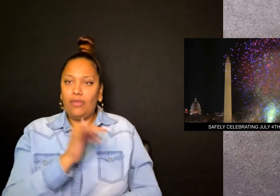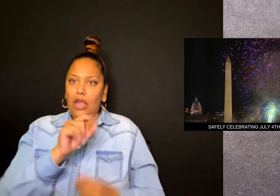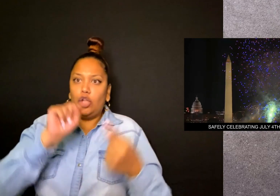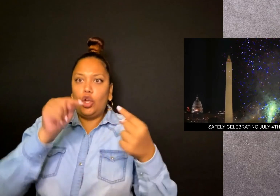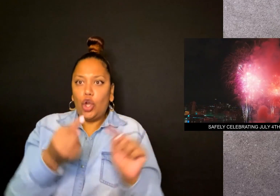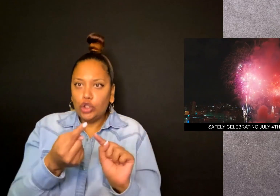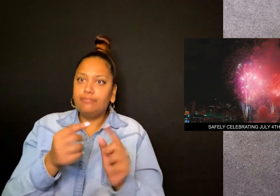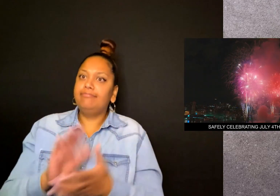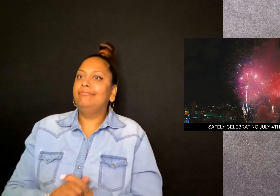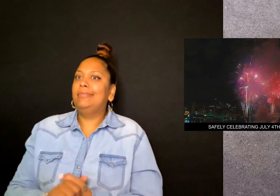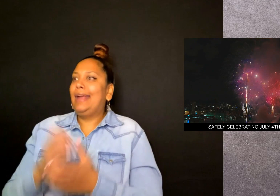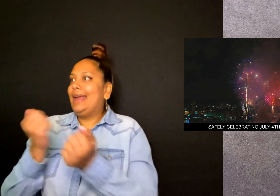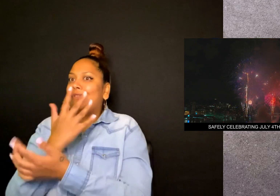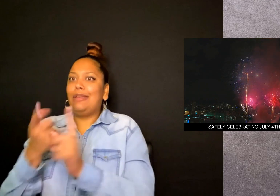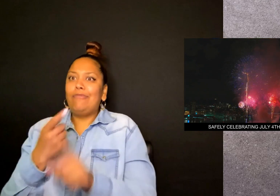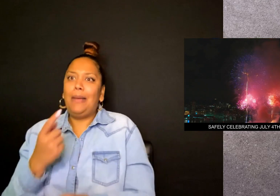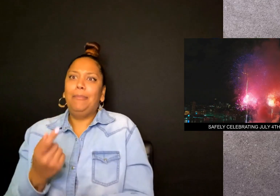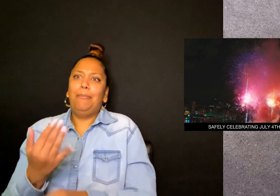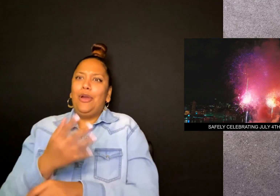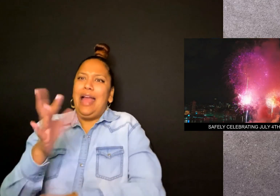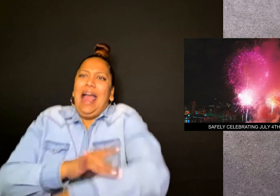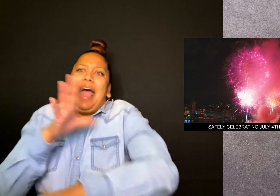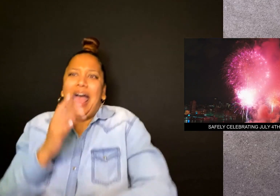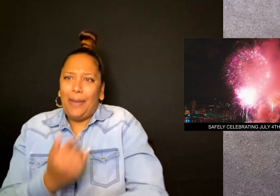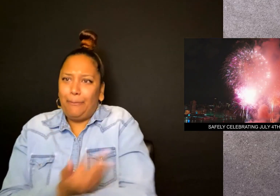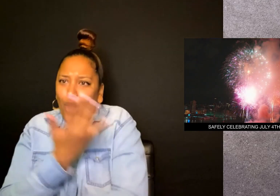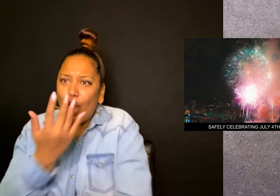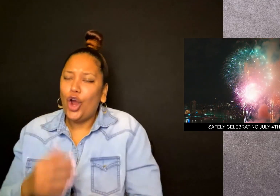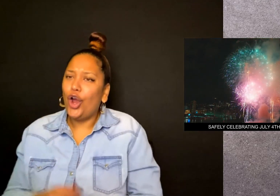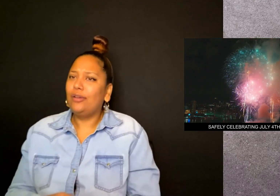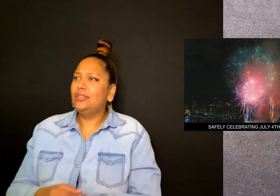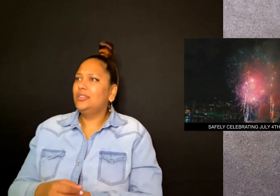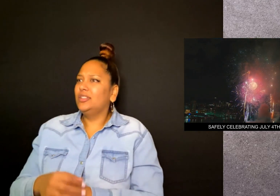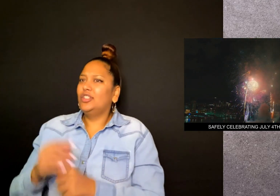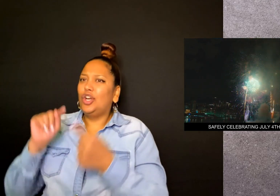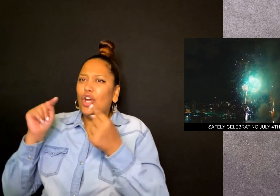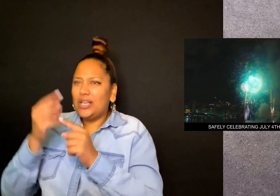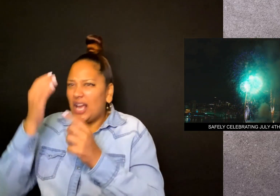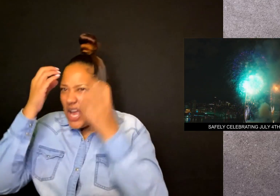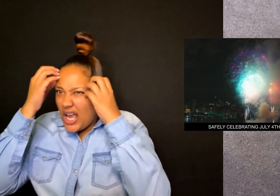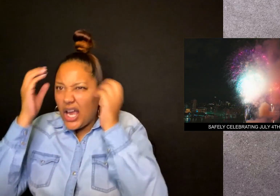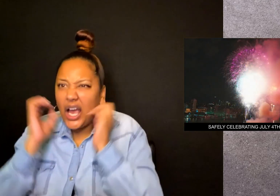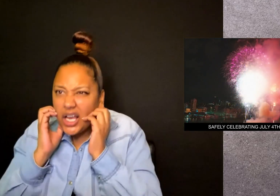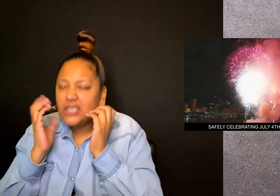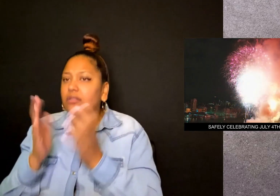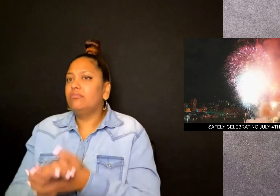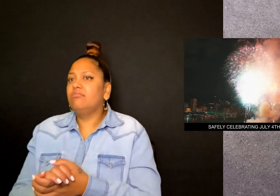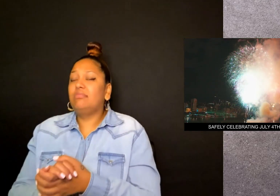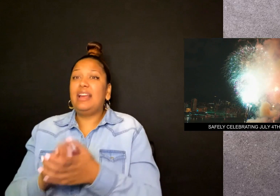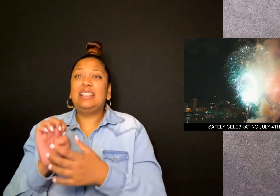from fireworks related injuries everything from burns concussions even death